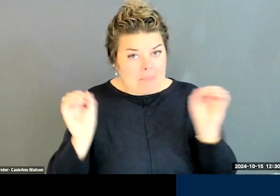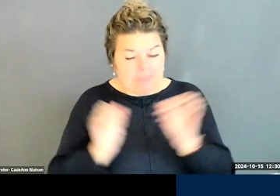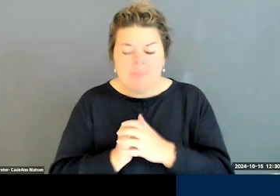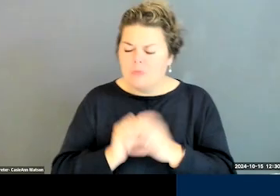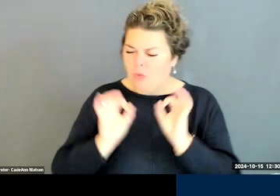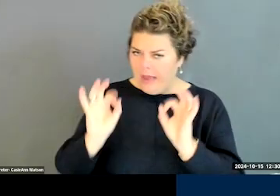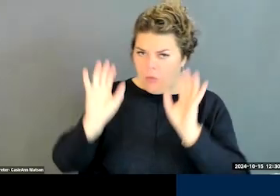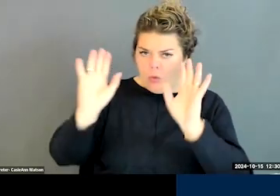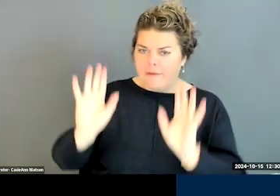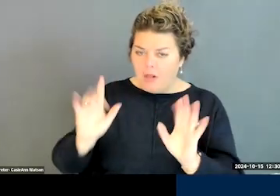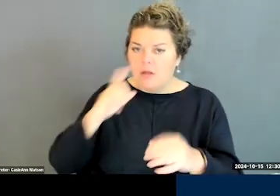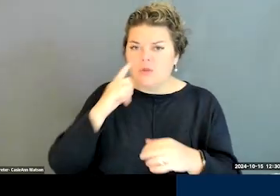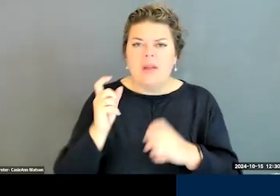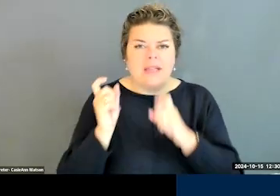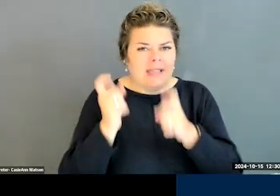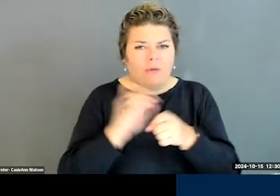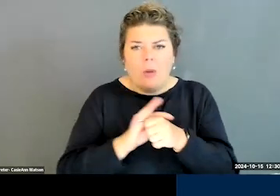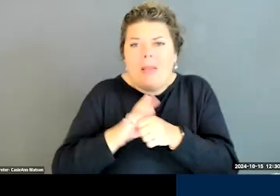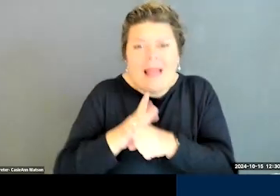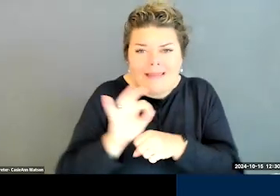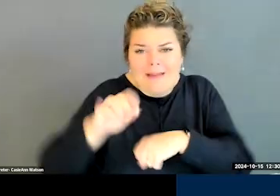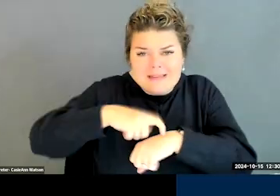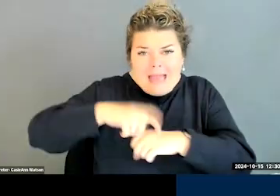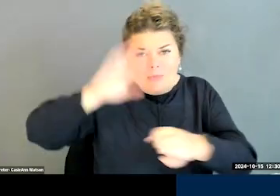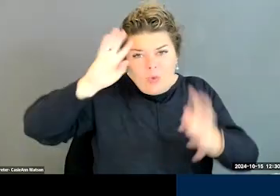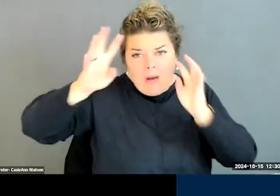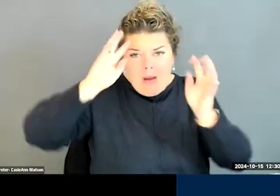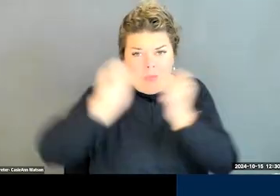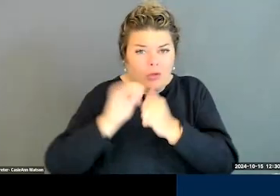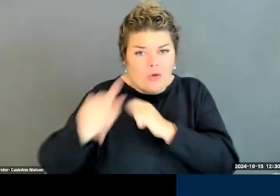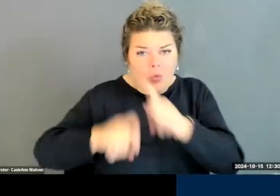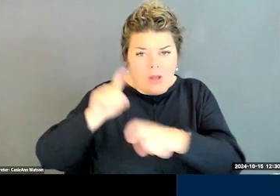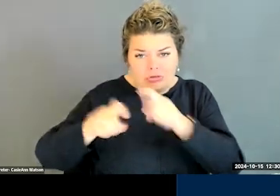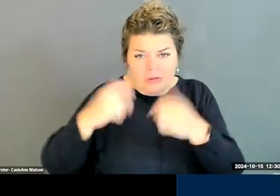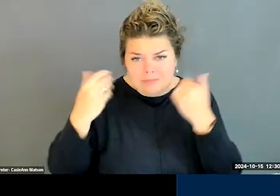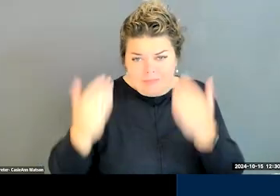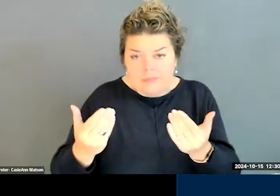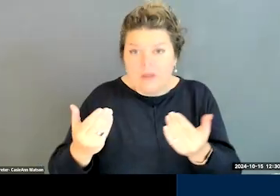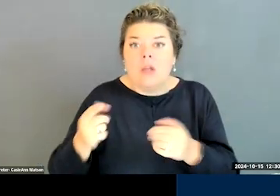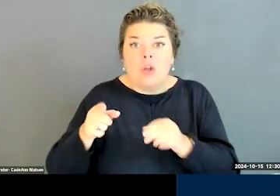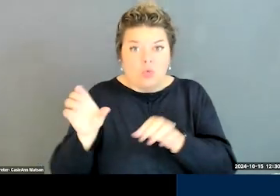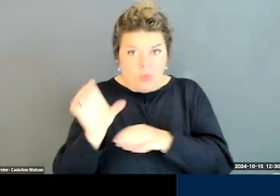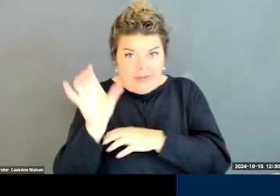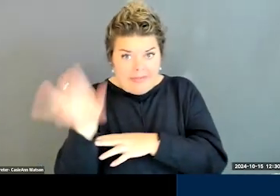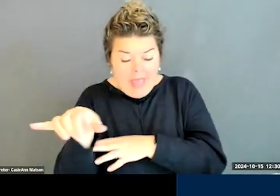So I'd like to give everyone plenty of time to come up with their questions. While they're doing so we can go through